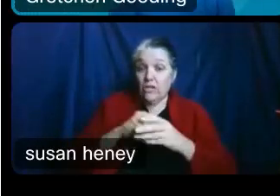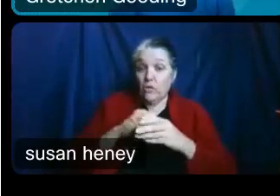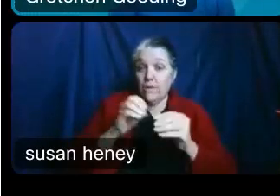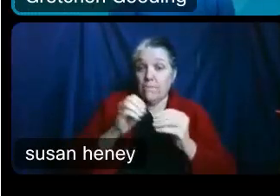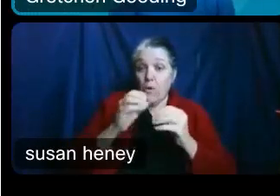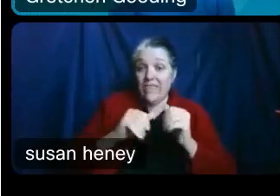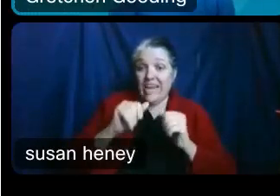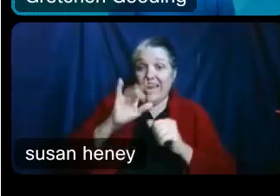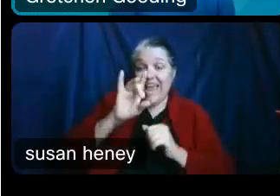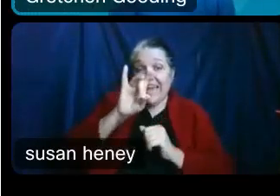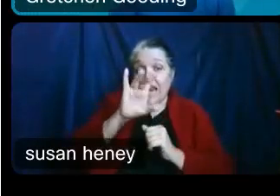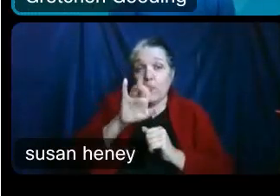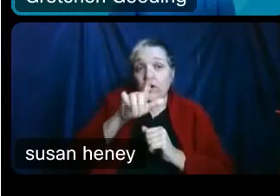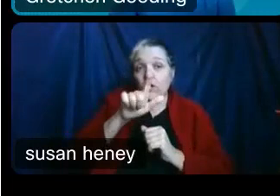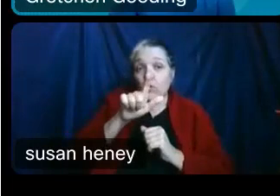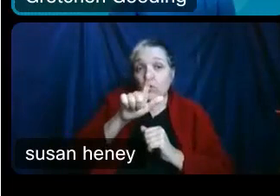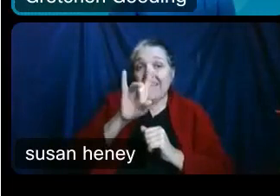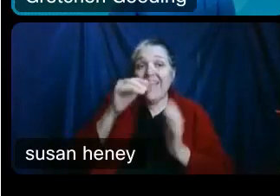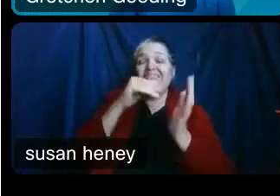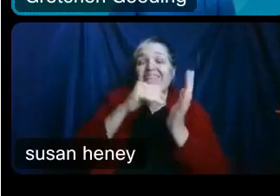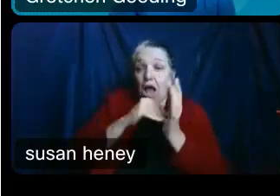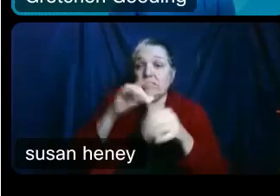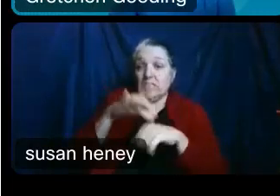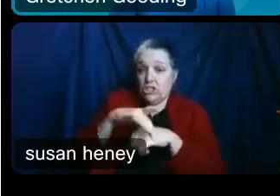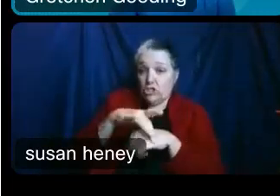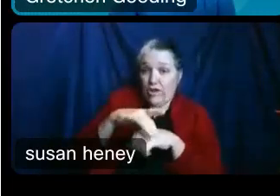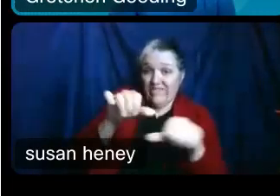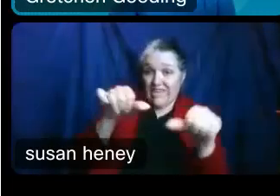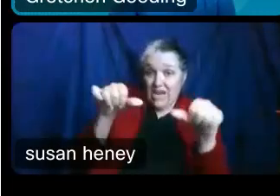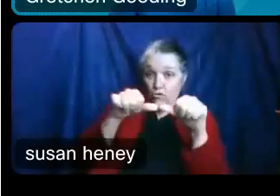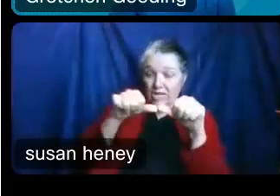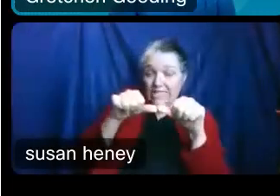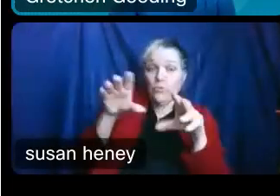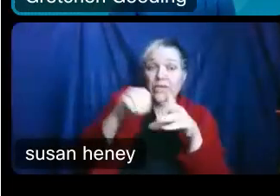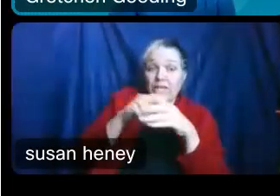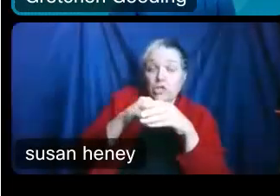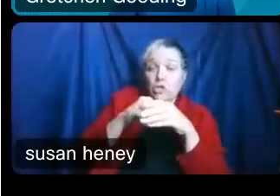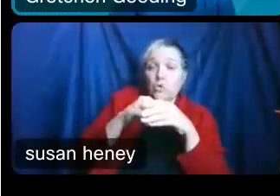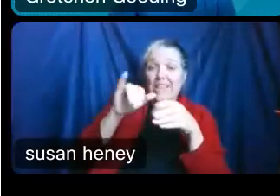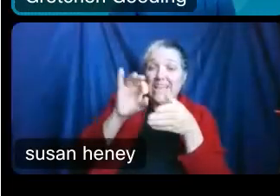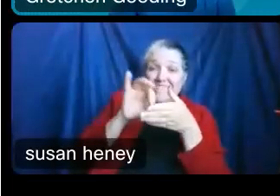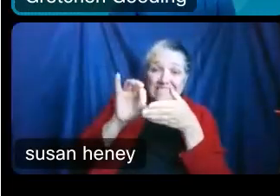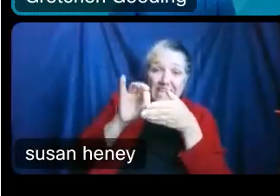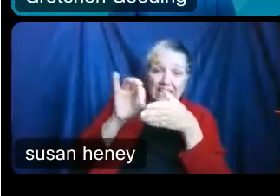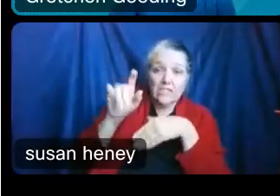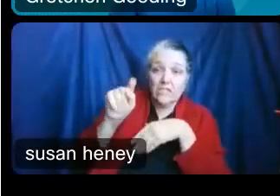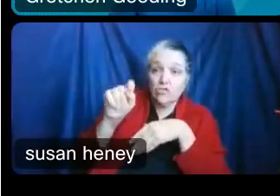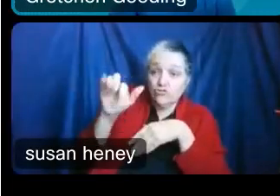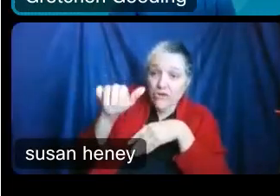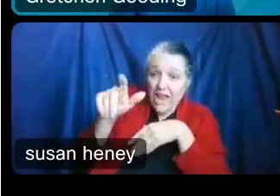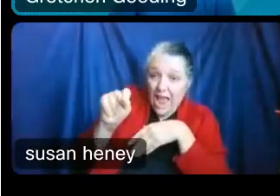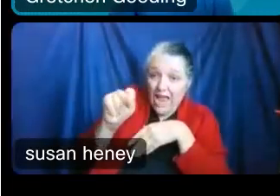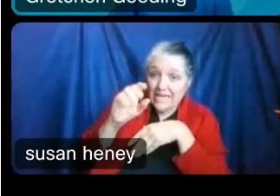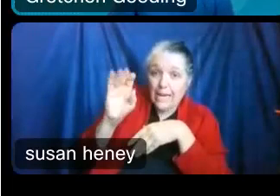areas. These geographies include granular ones like census tracts and block groups.